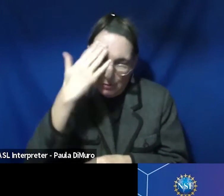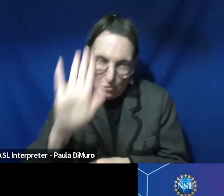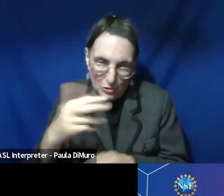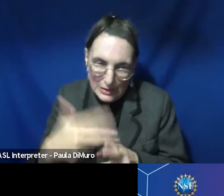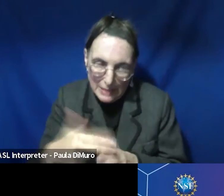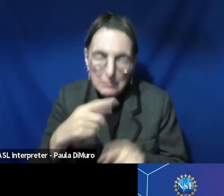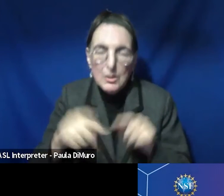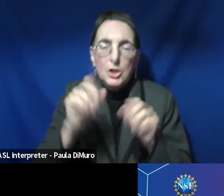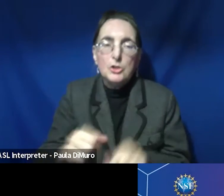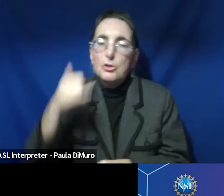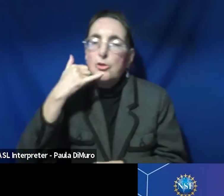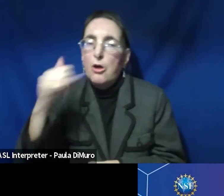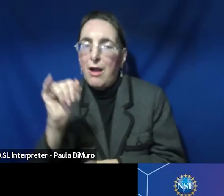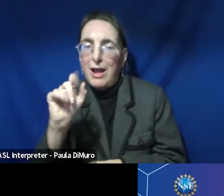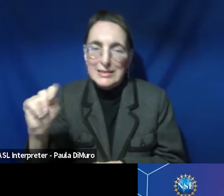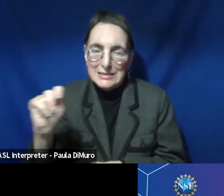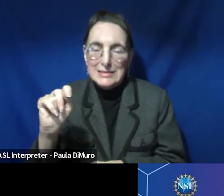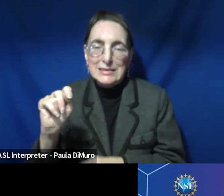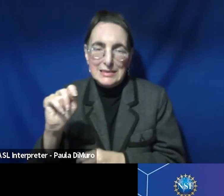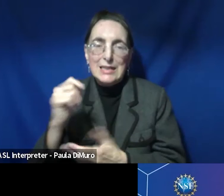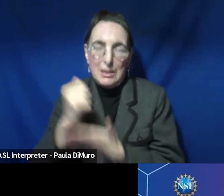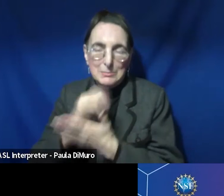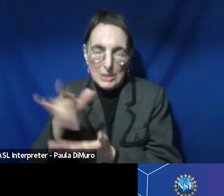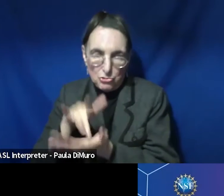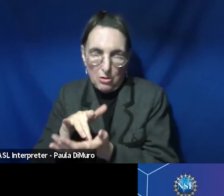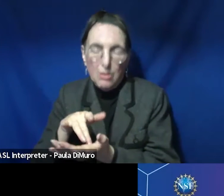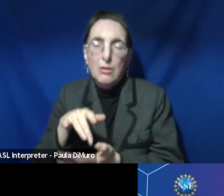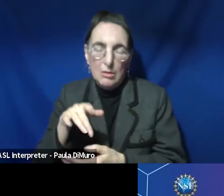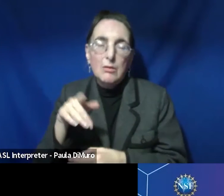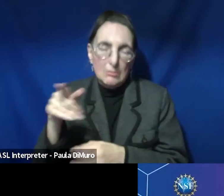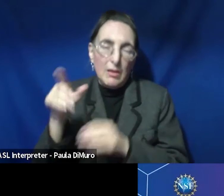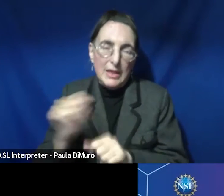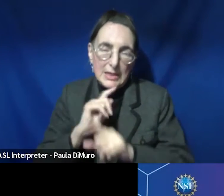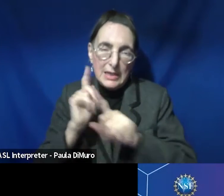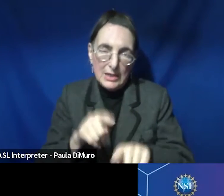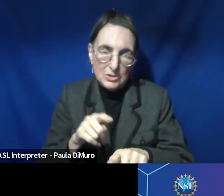And we can answer that. Jeremy Leffler: Thank you. Okay. We had a number of questions.